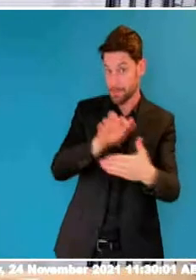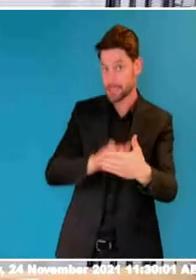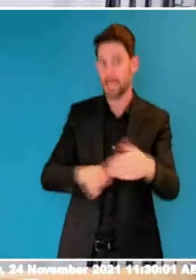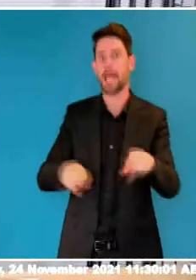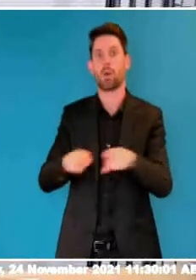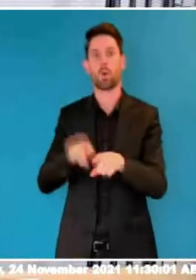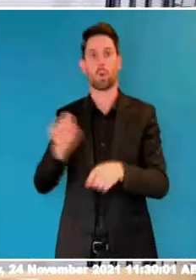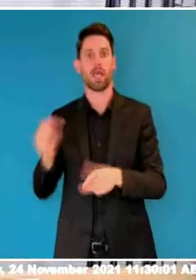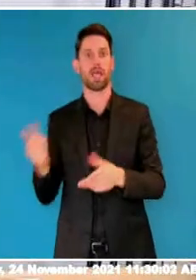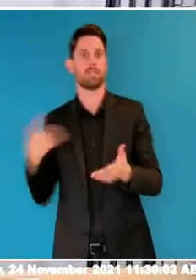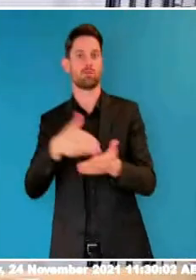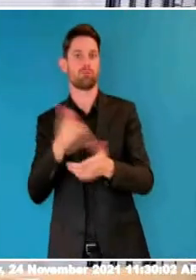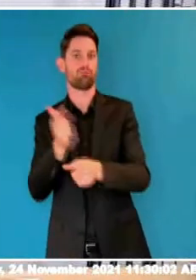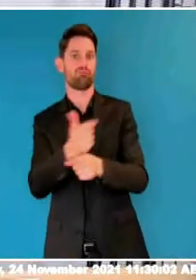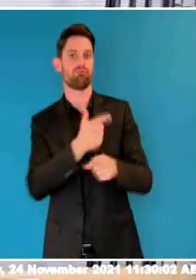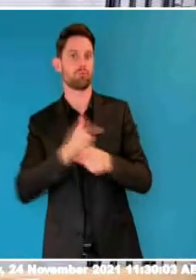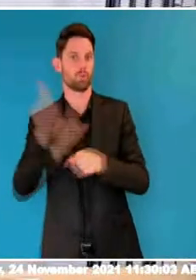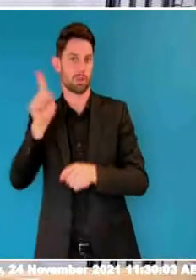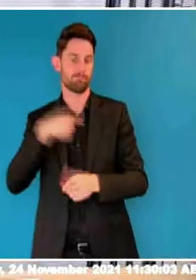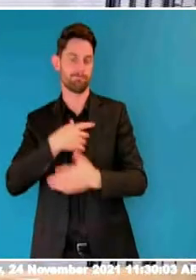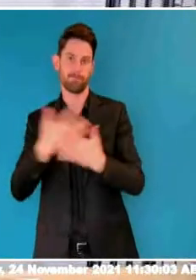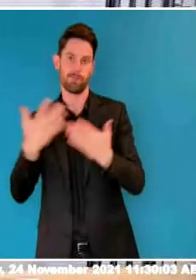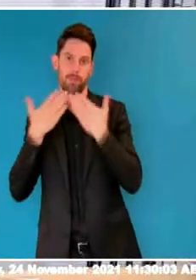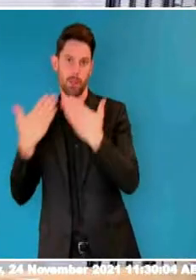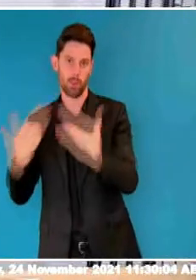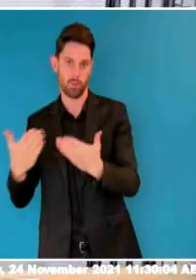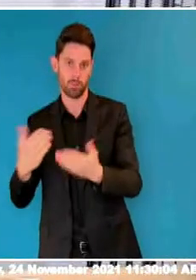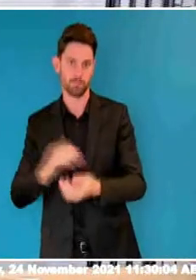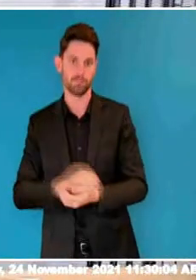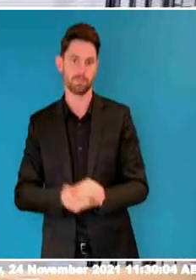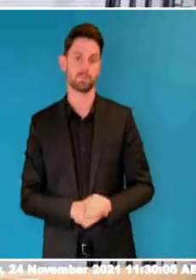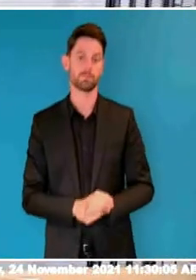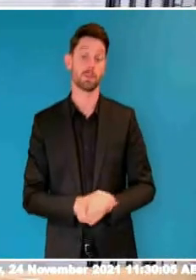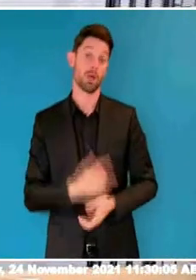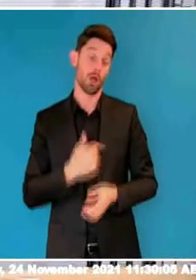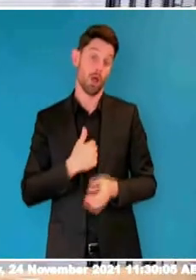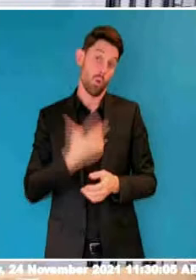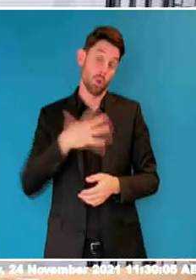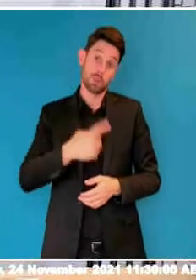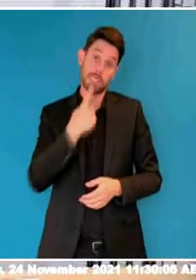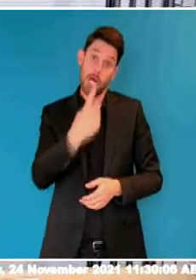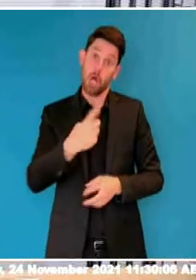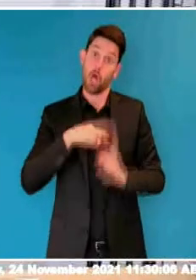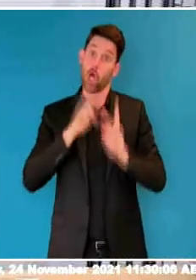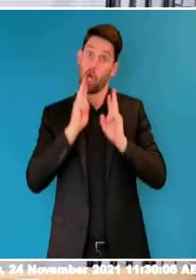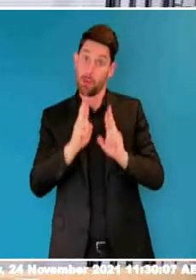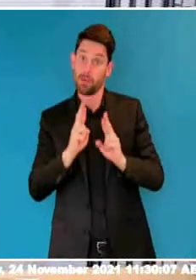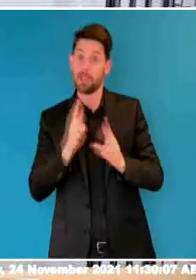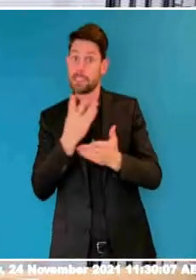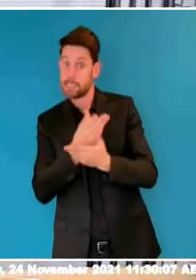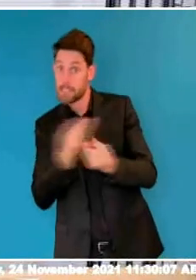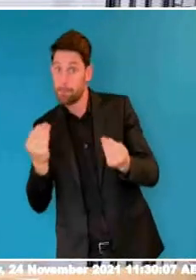provided today, and if I may express the hope that at least some of the members of the